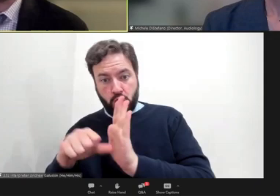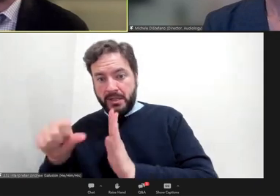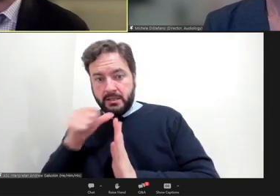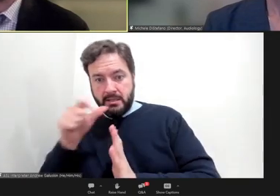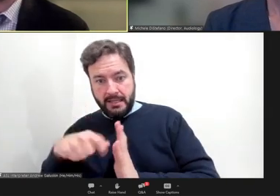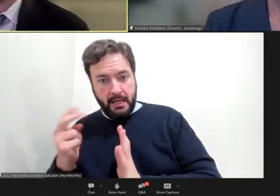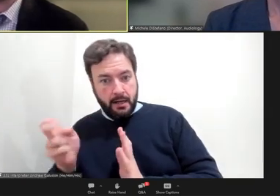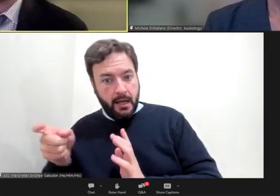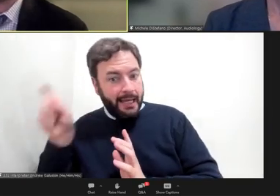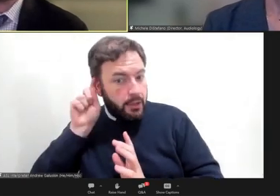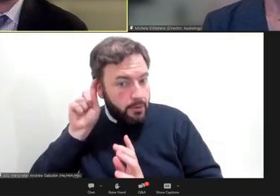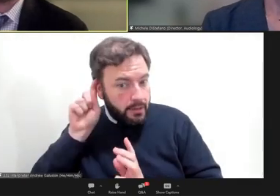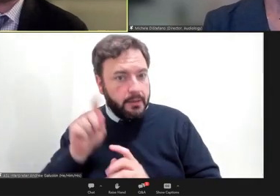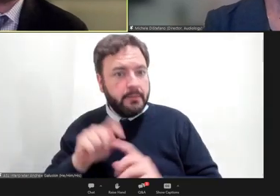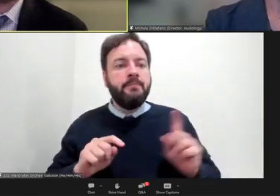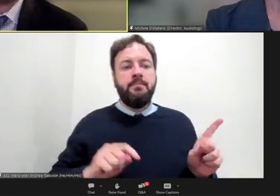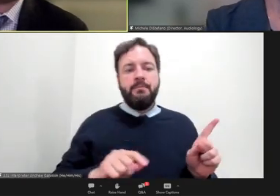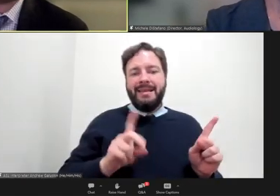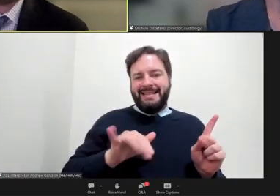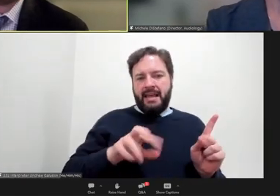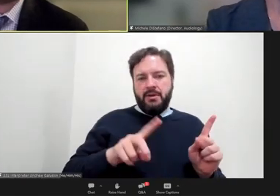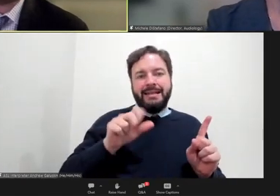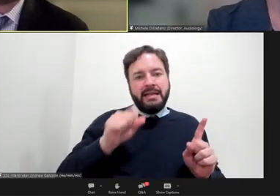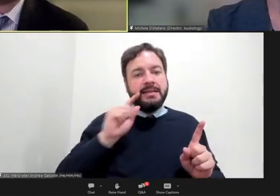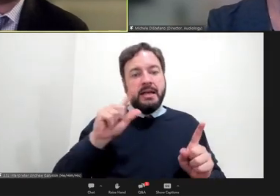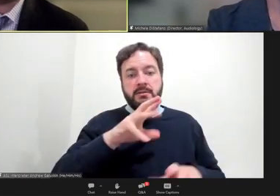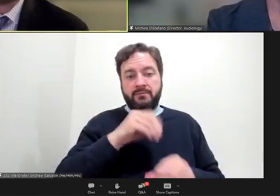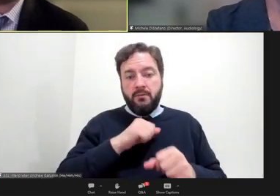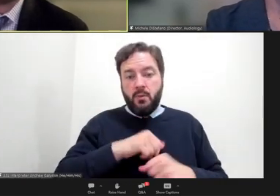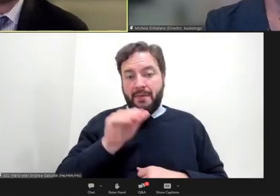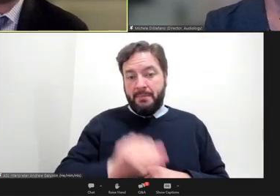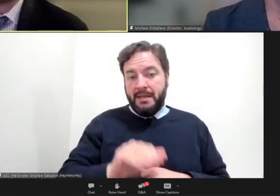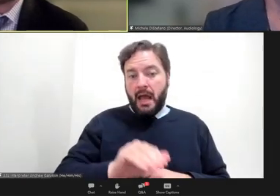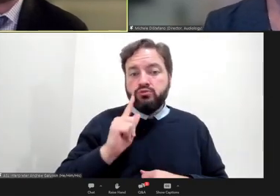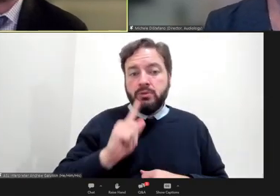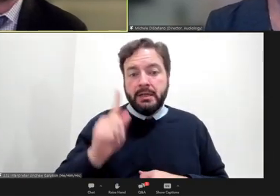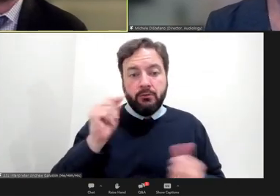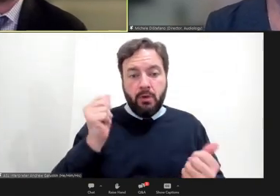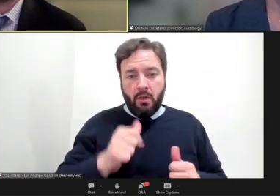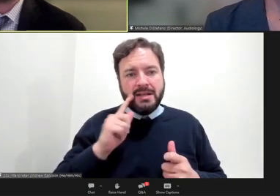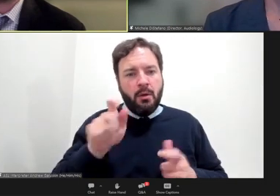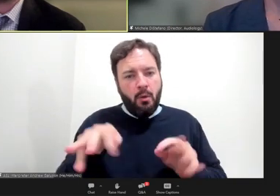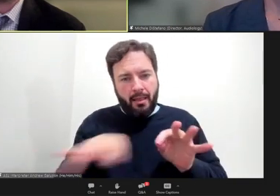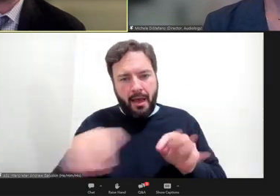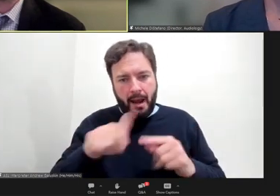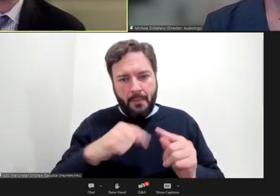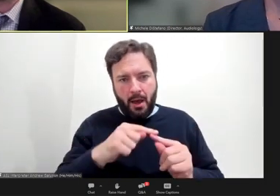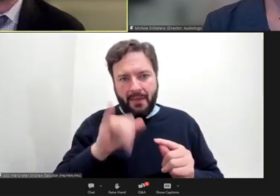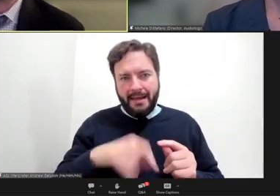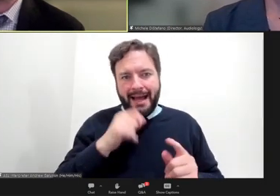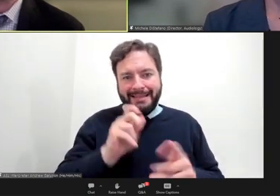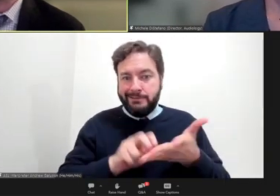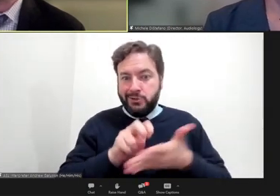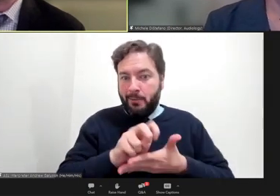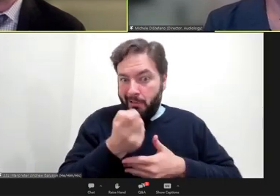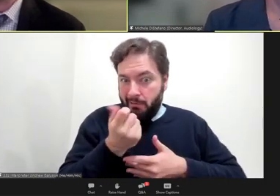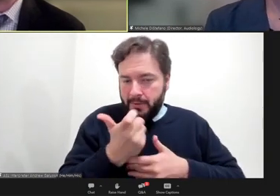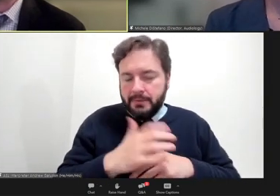That definitely fits into the pediatric hearing loss. I had a line about that, but it's fair to say I did skip over that a bit.